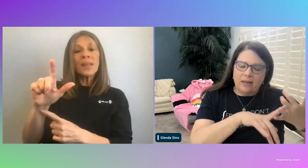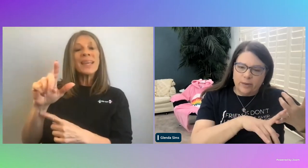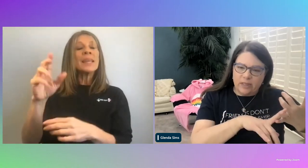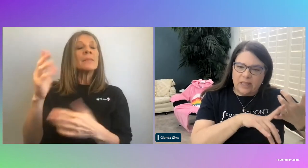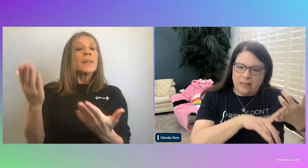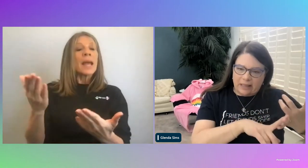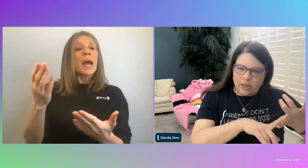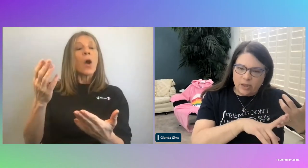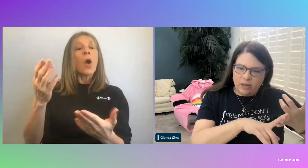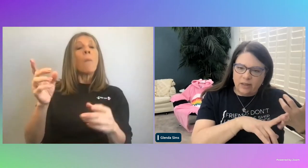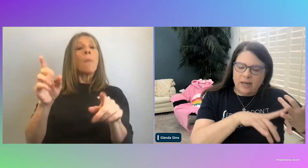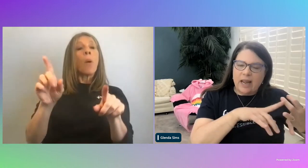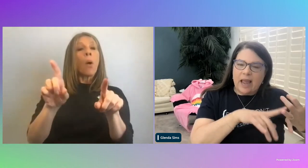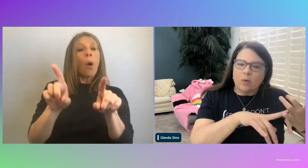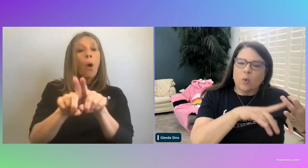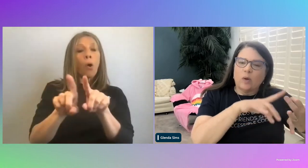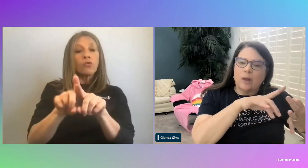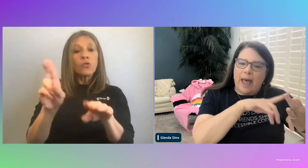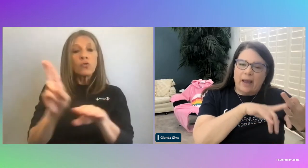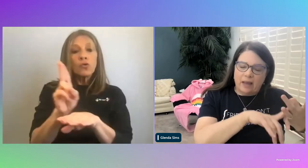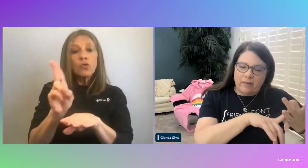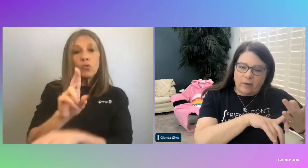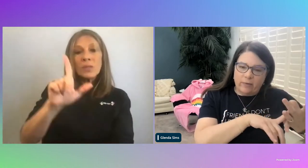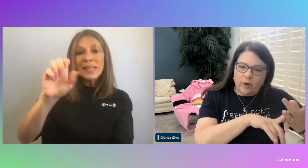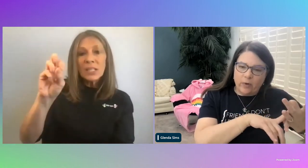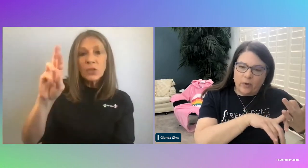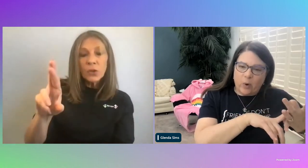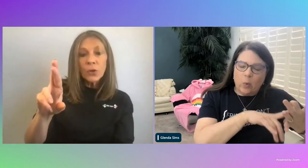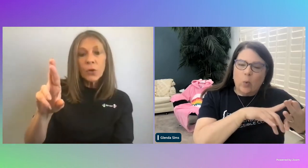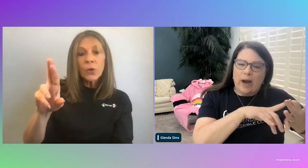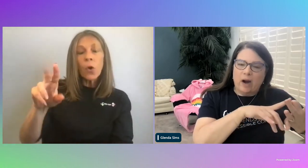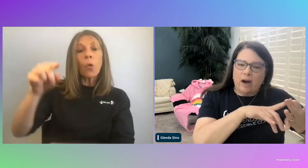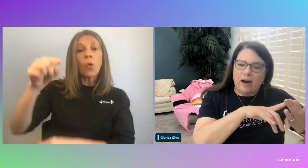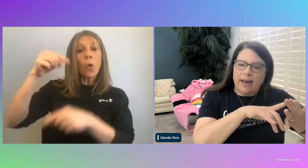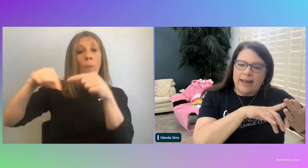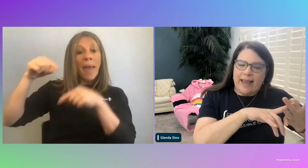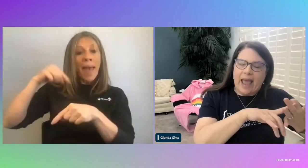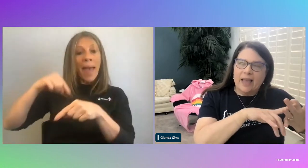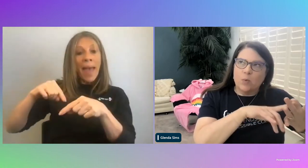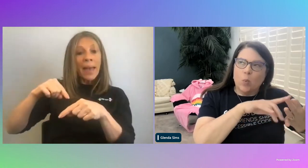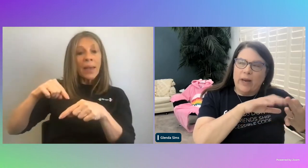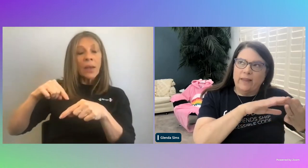and use the linter and roll it back. Even further. Where when